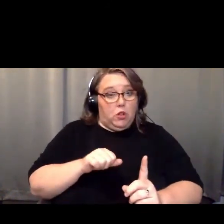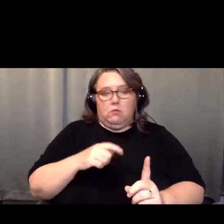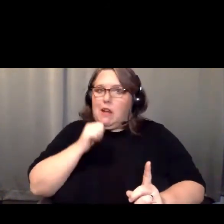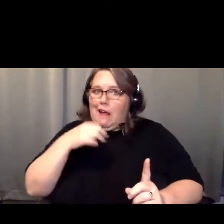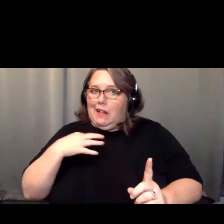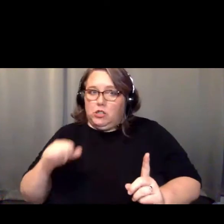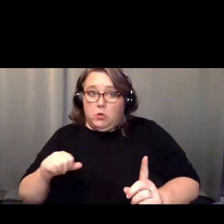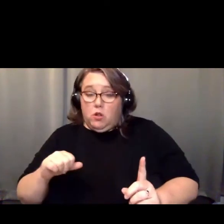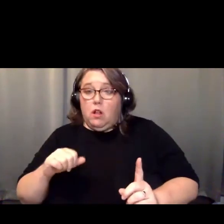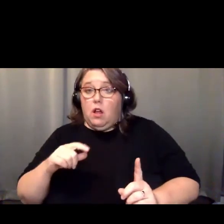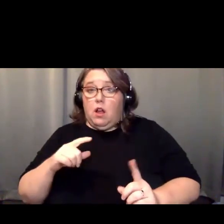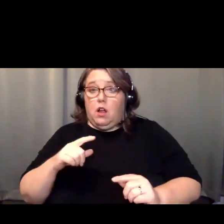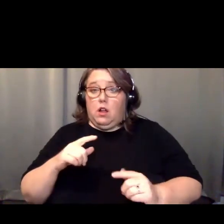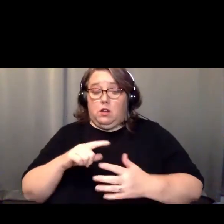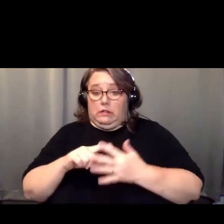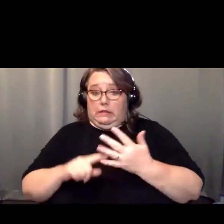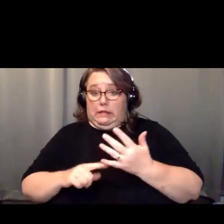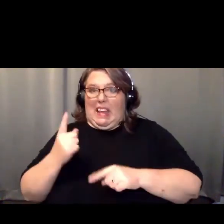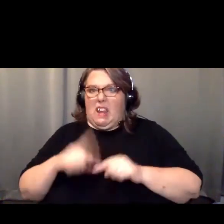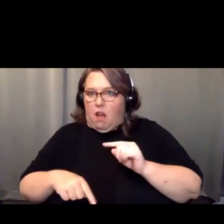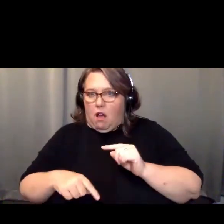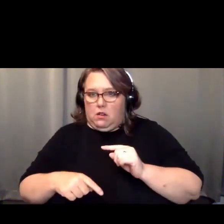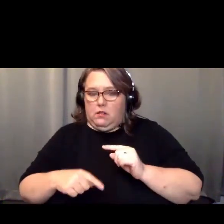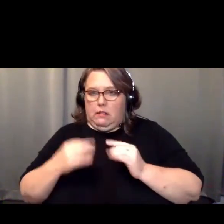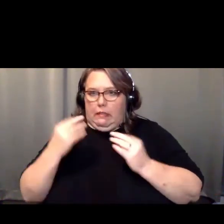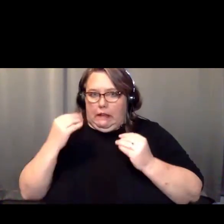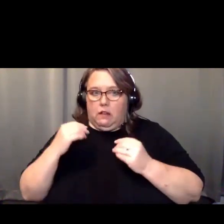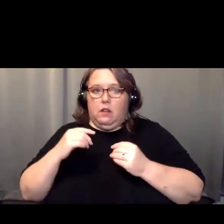to consider are the following; the source of the referral.